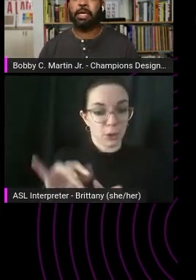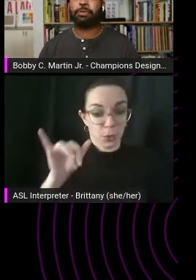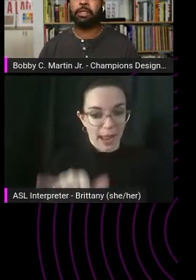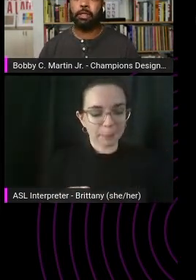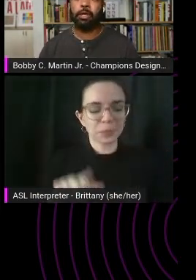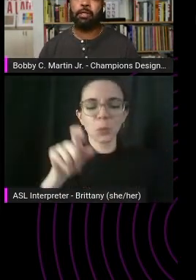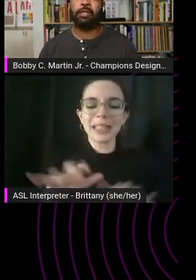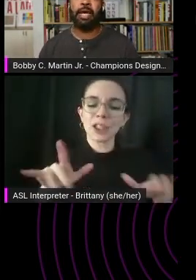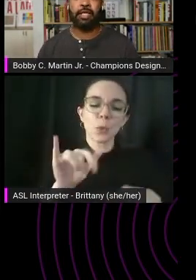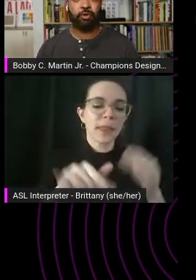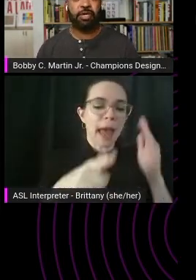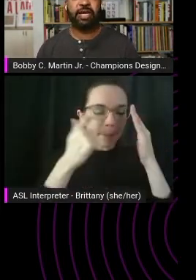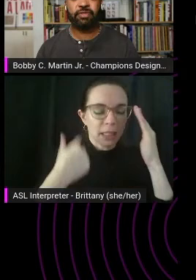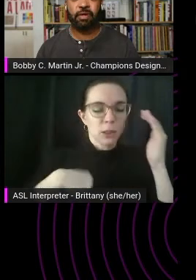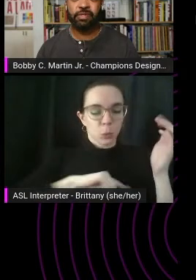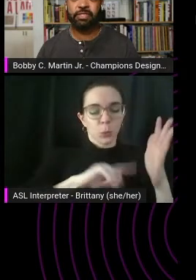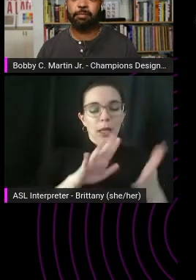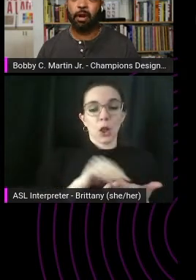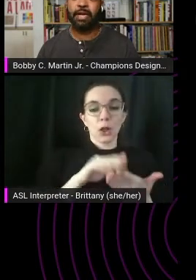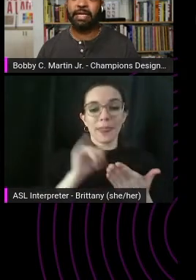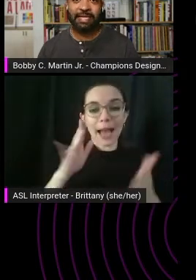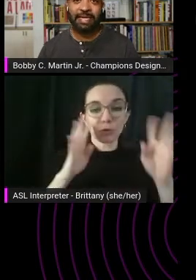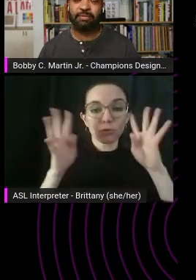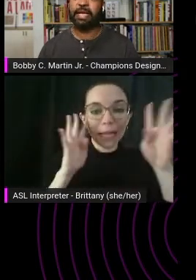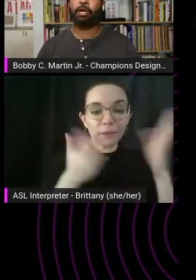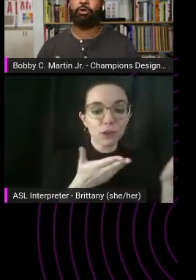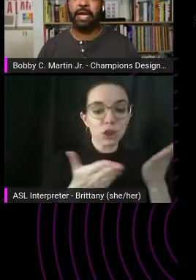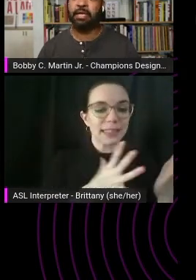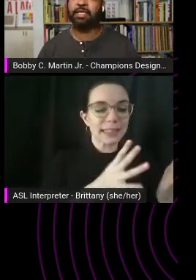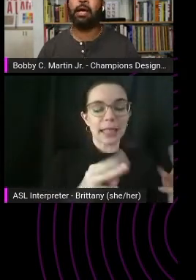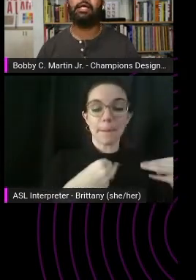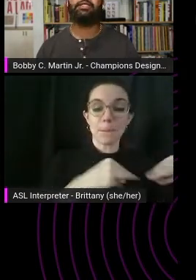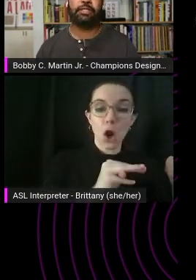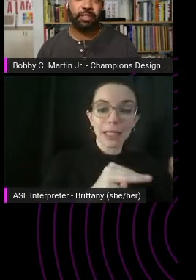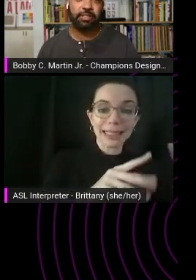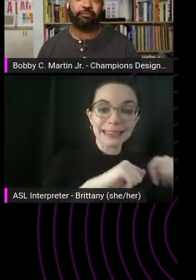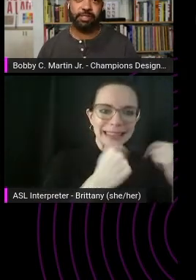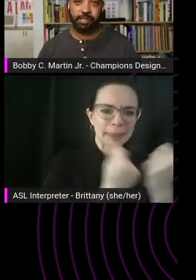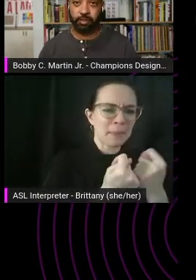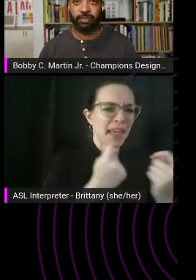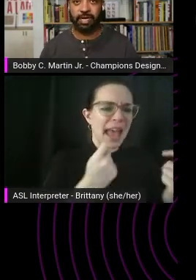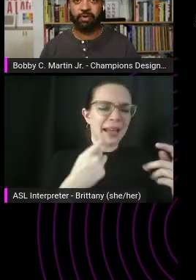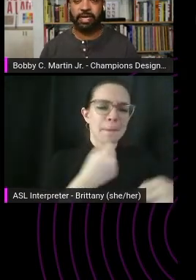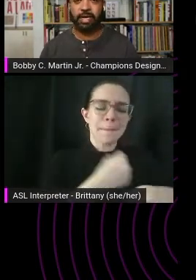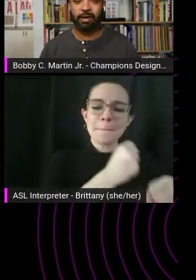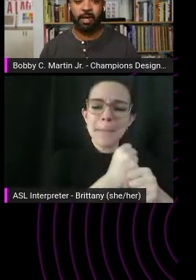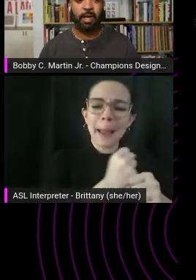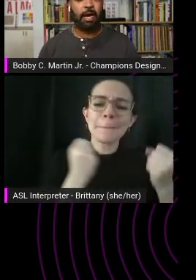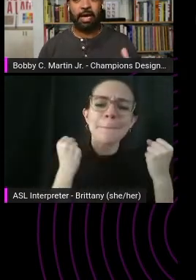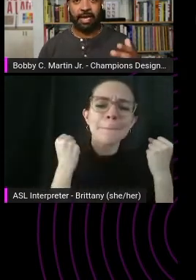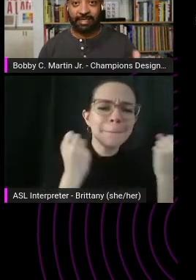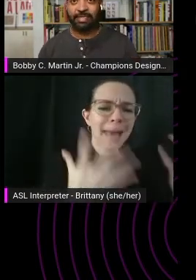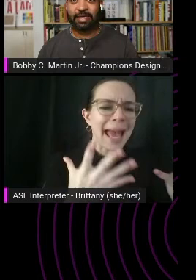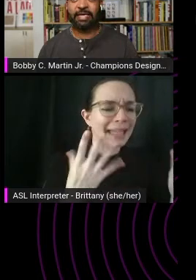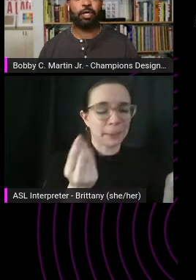because we learned that the creative services and marketing teams, they create tons and tons of materials every year. In this case,